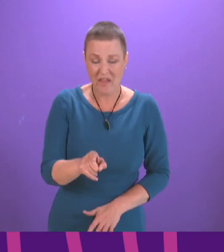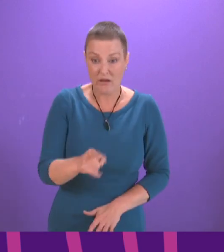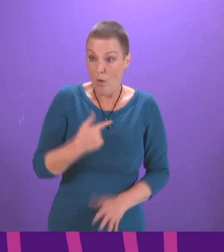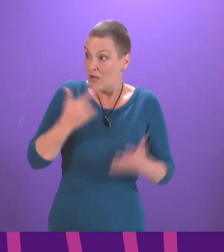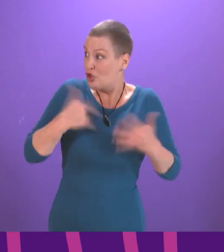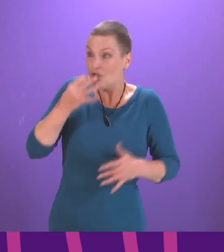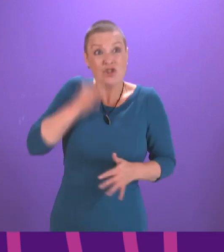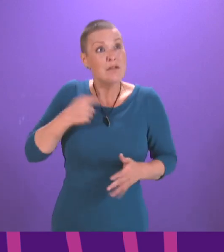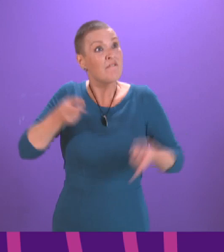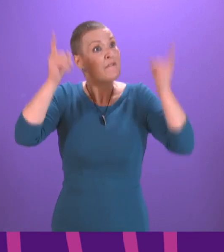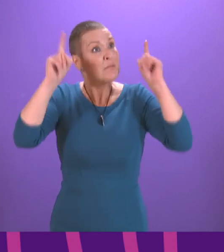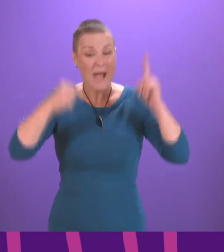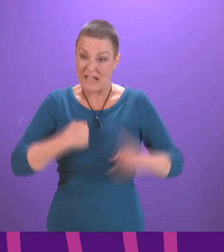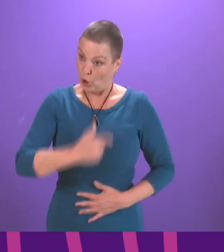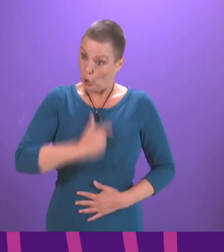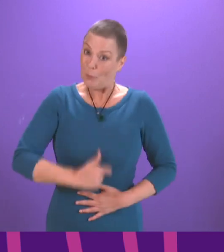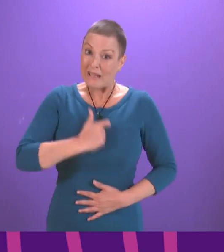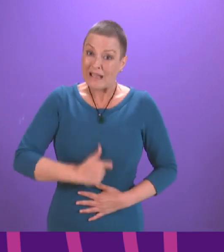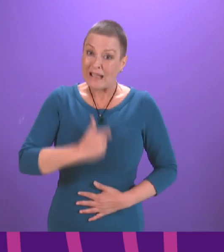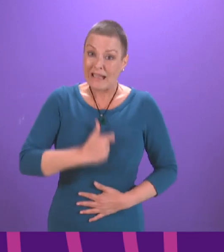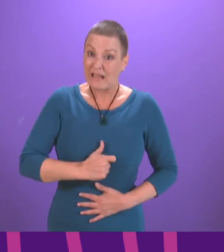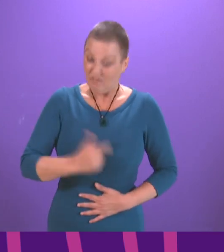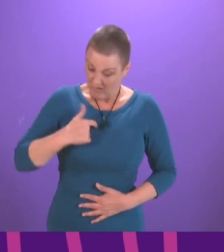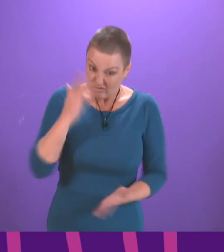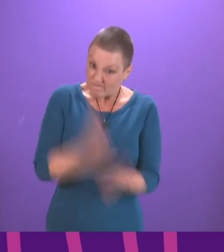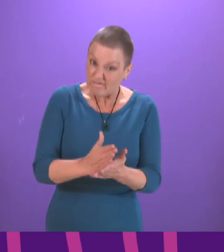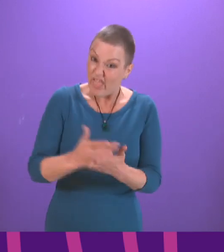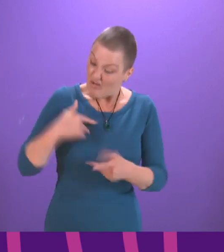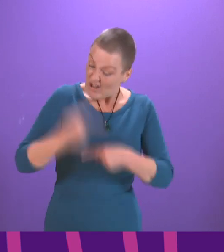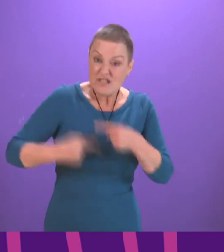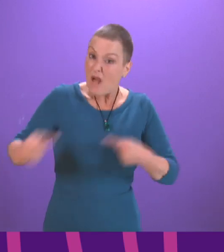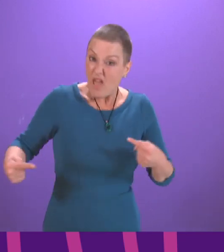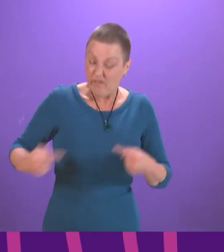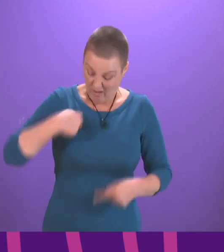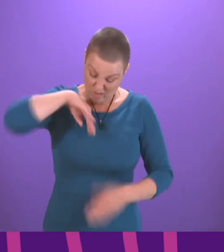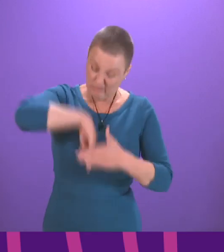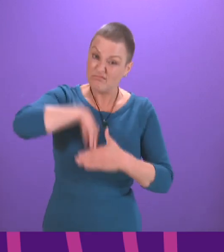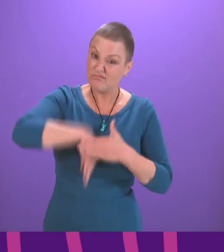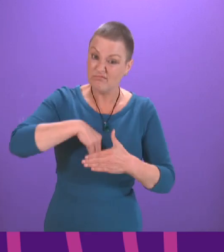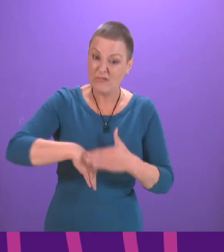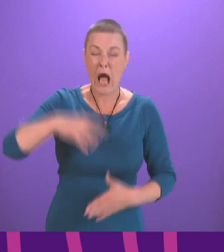Minister but probably for the rest of my life. I want to understand the issue and I want